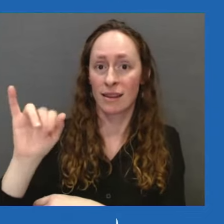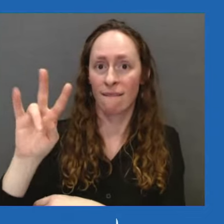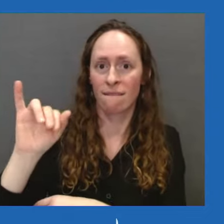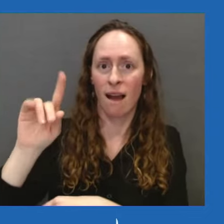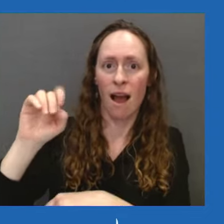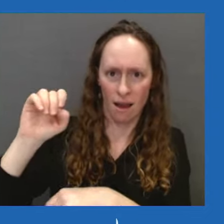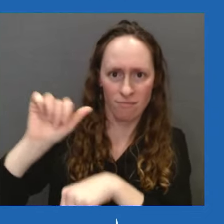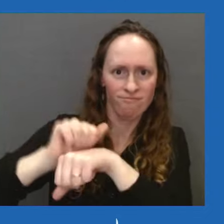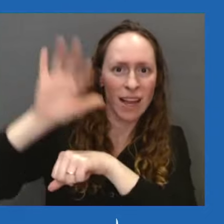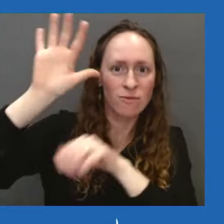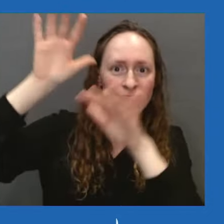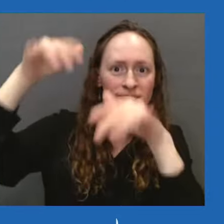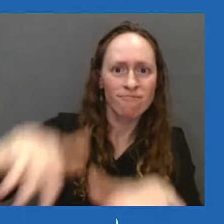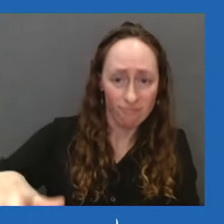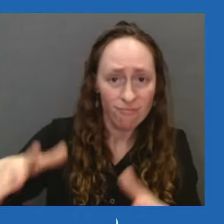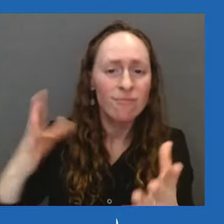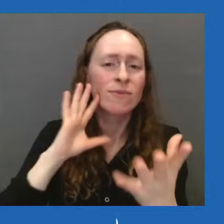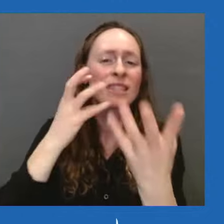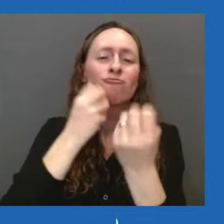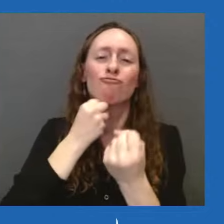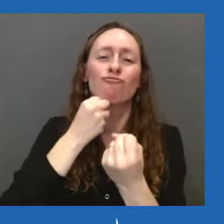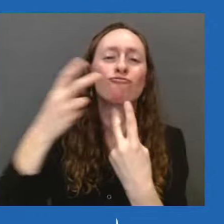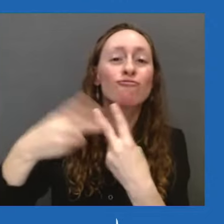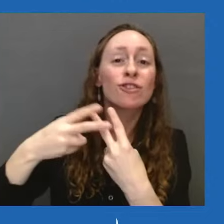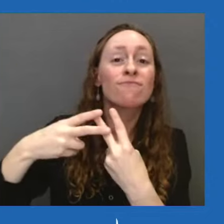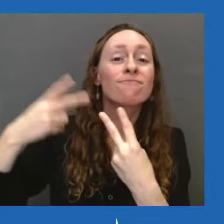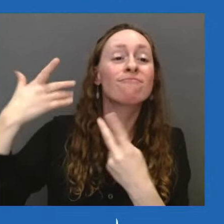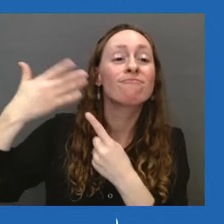We're also bringing the sumer- semiconductor manufacturing back home.